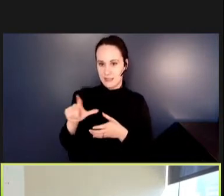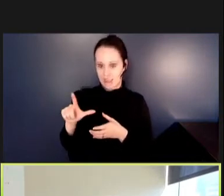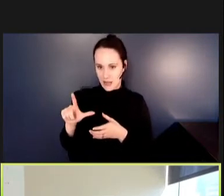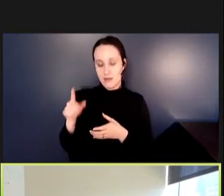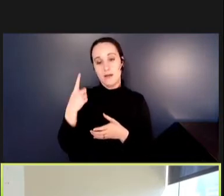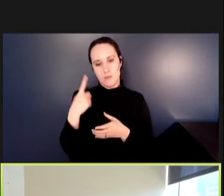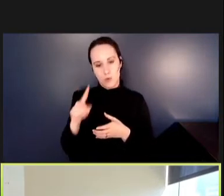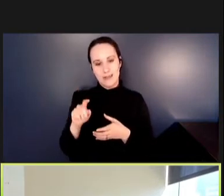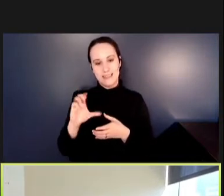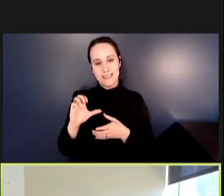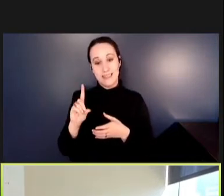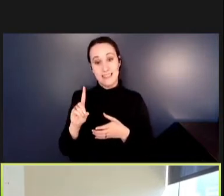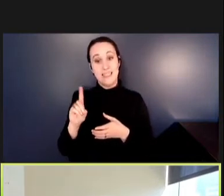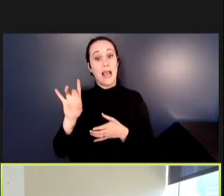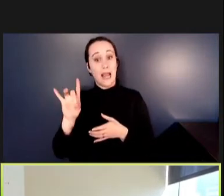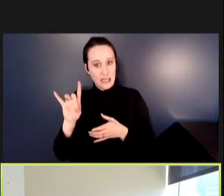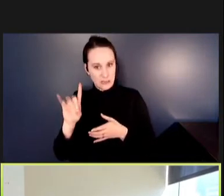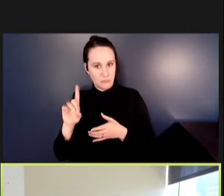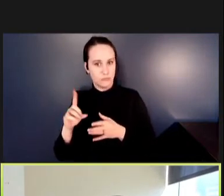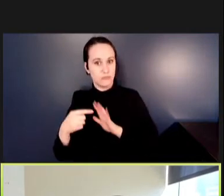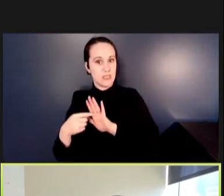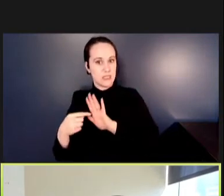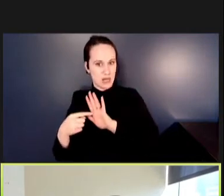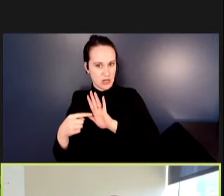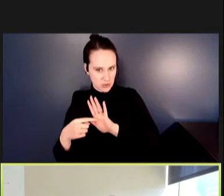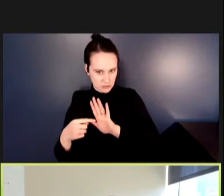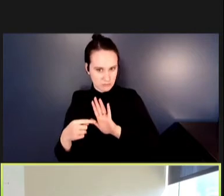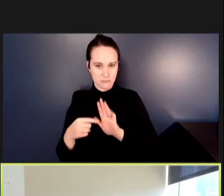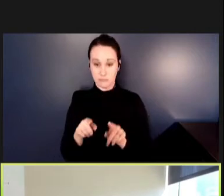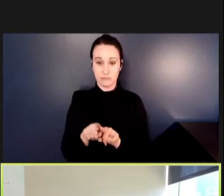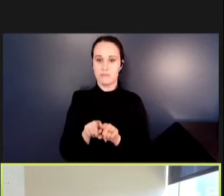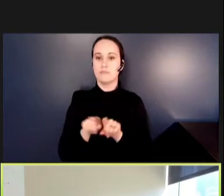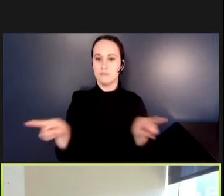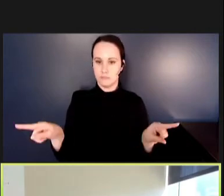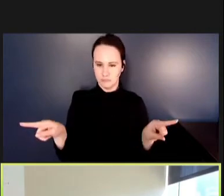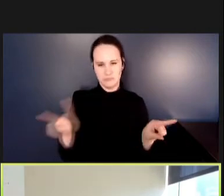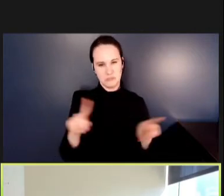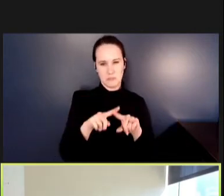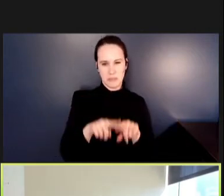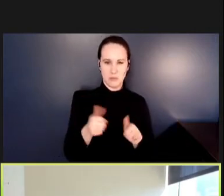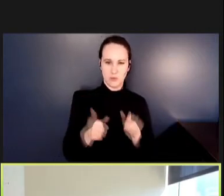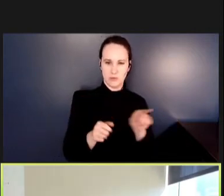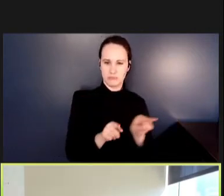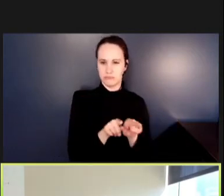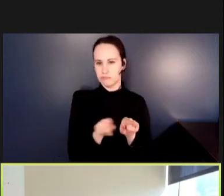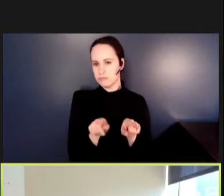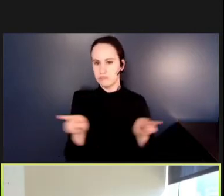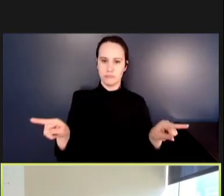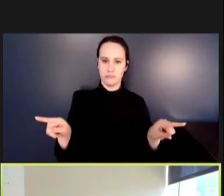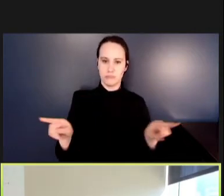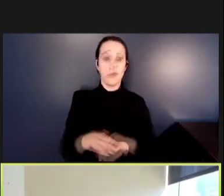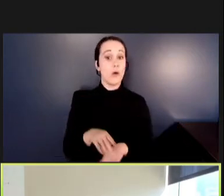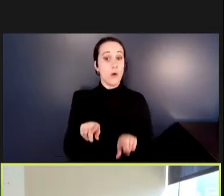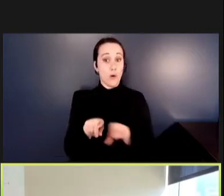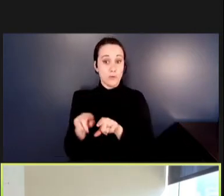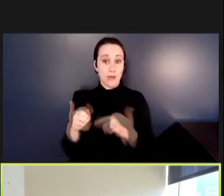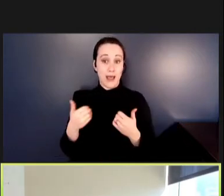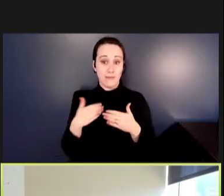that would go through the proteasome and MHC1 molecules. We also have pathways to hit CD4s,